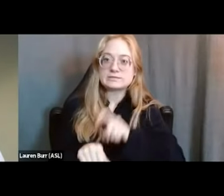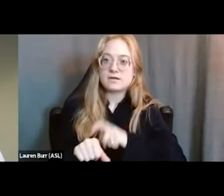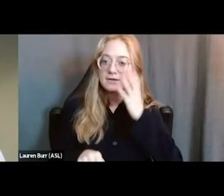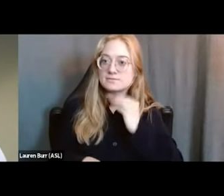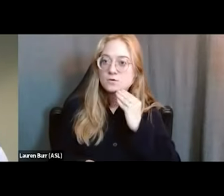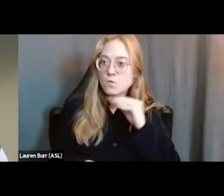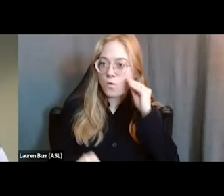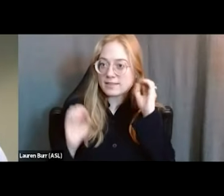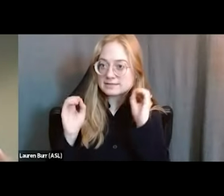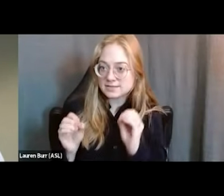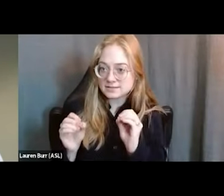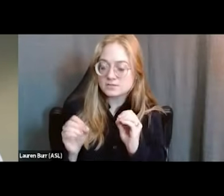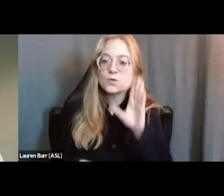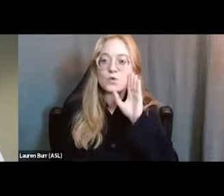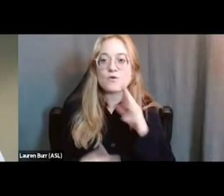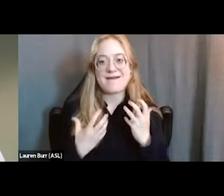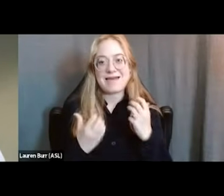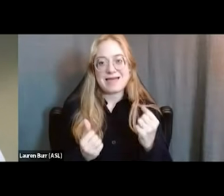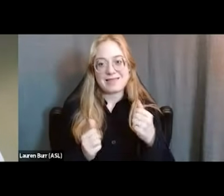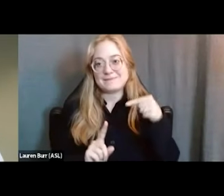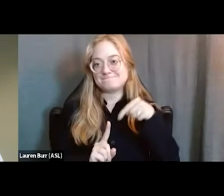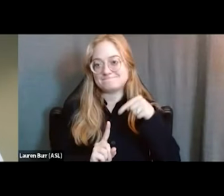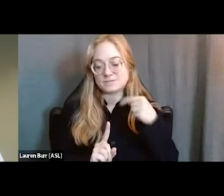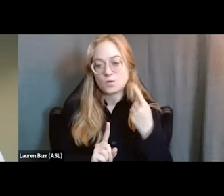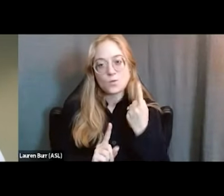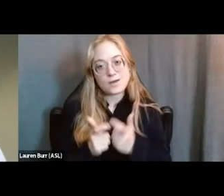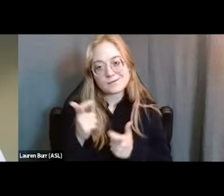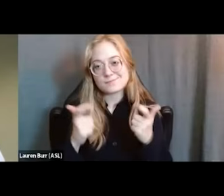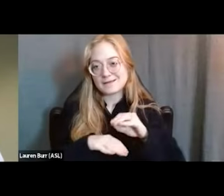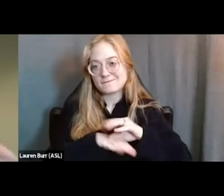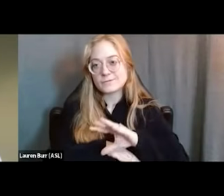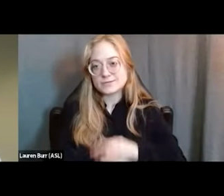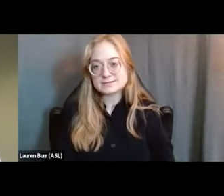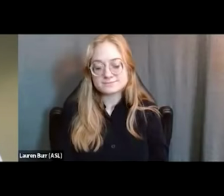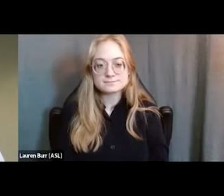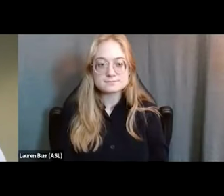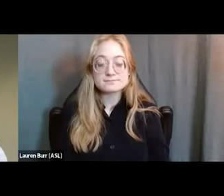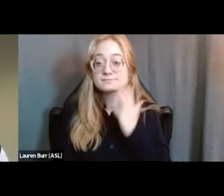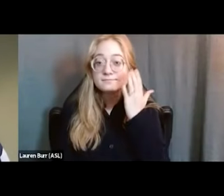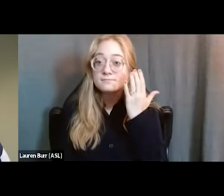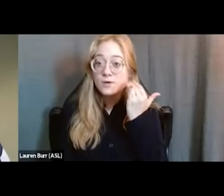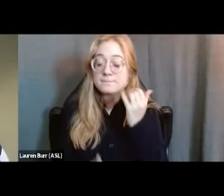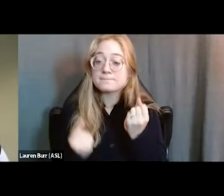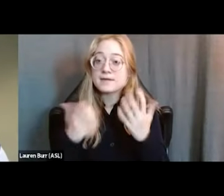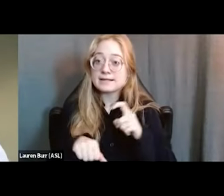we know that health is one of the significant contributors to that. Many times for those who are lower income,